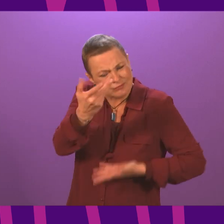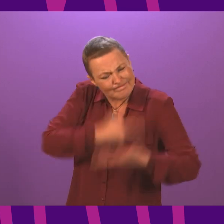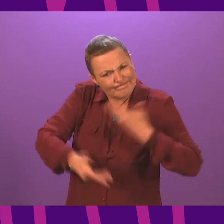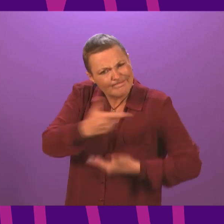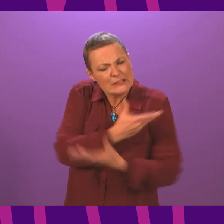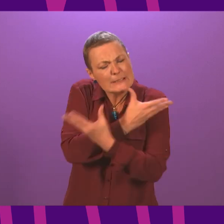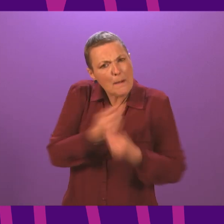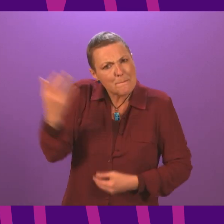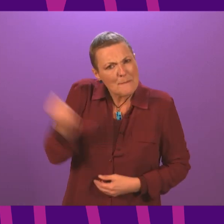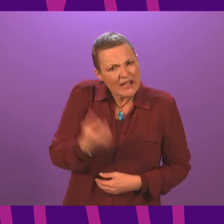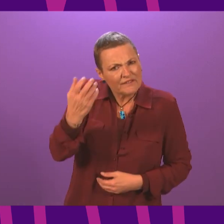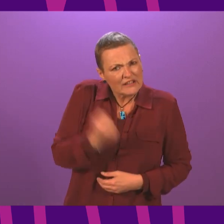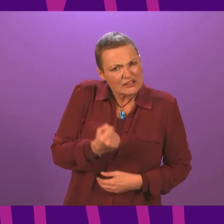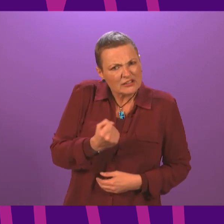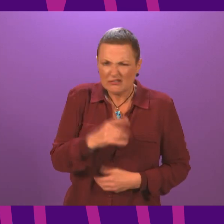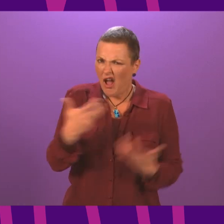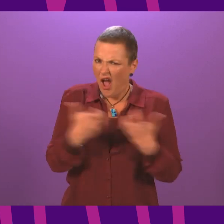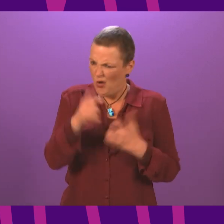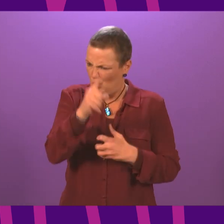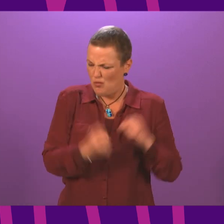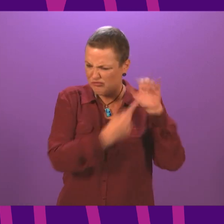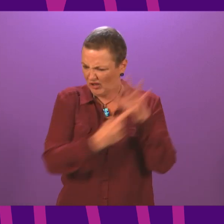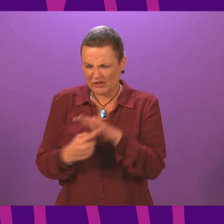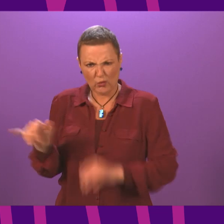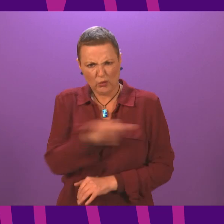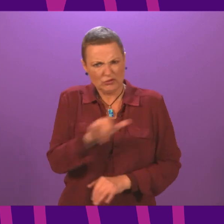certain benefits such as the job start payment and the Scottish child payment were taken?